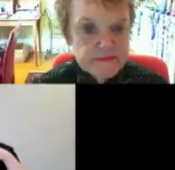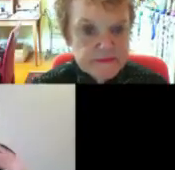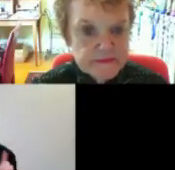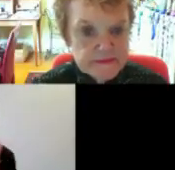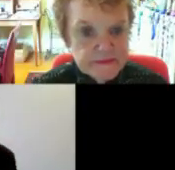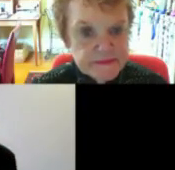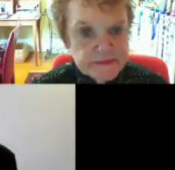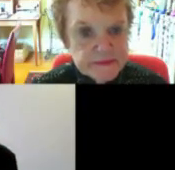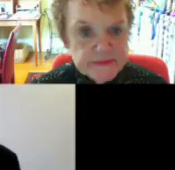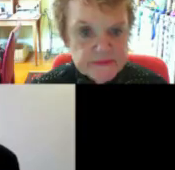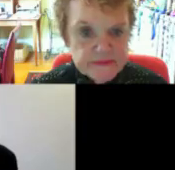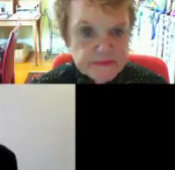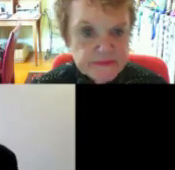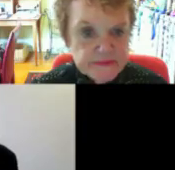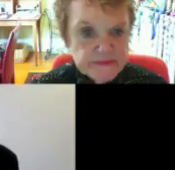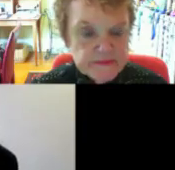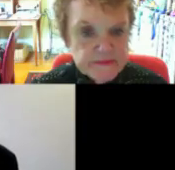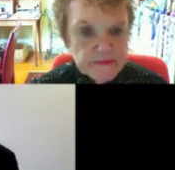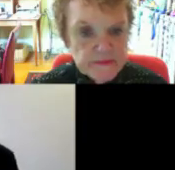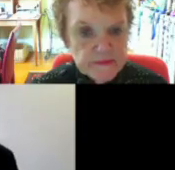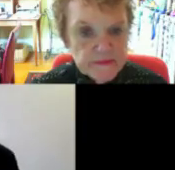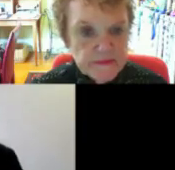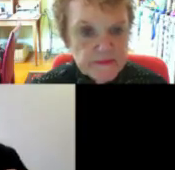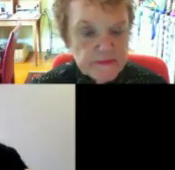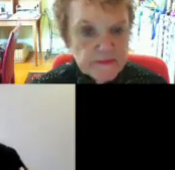Rosa Plasencia: Thank you. Participants will be muted during this webinar.